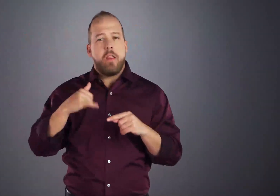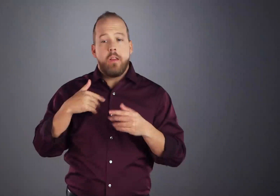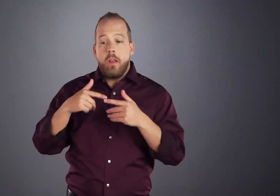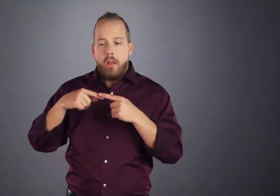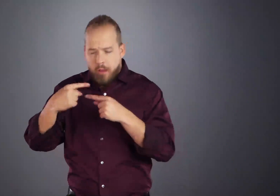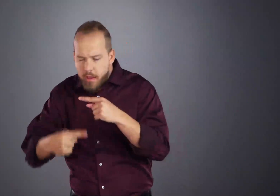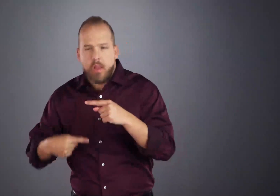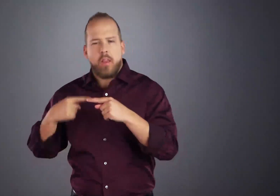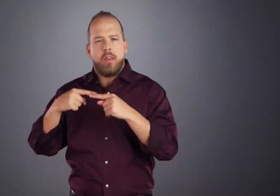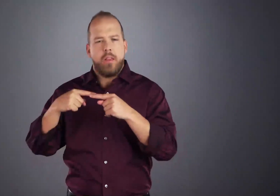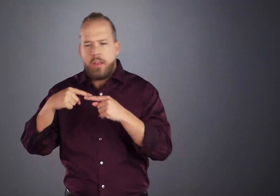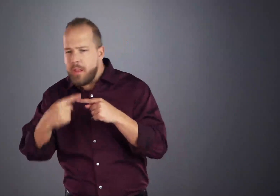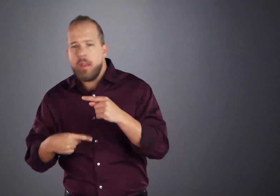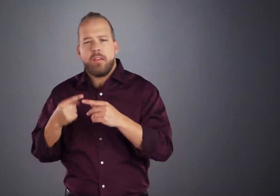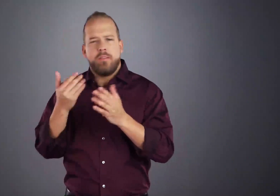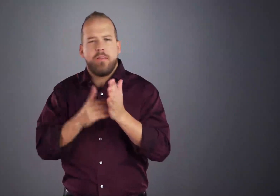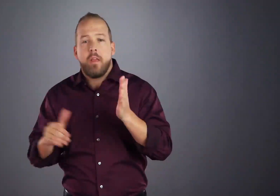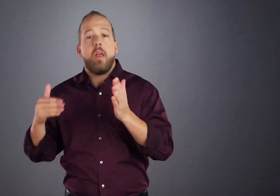and all but cut me to ribbons.